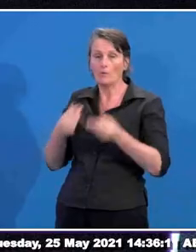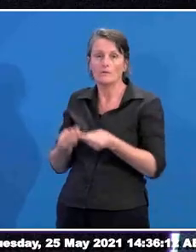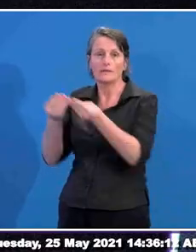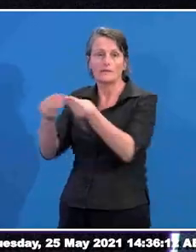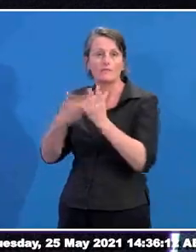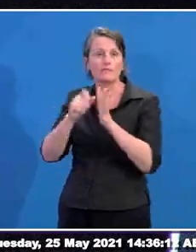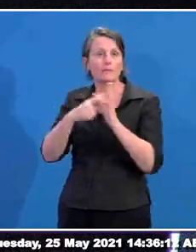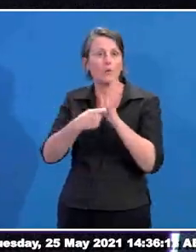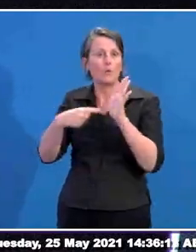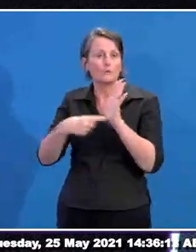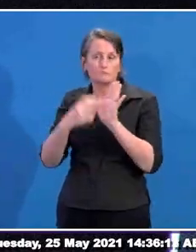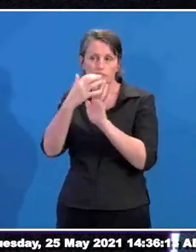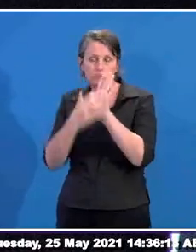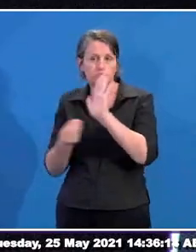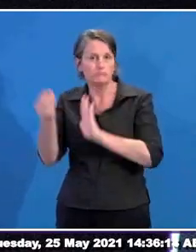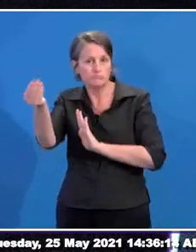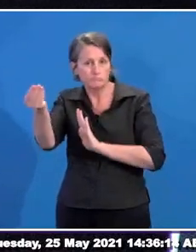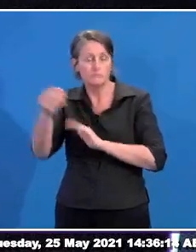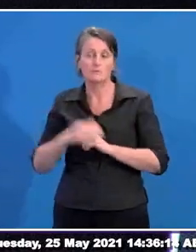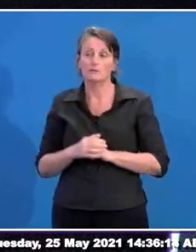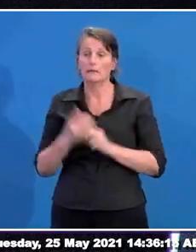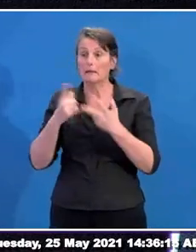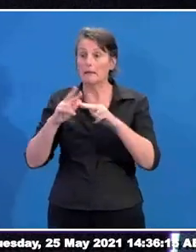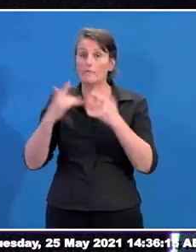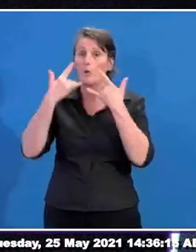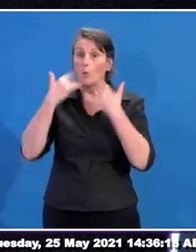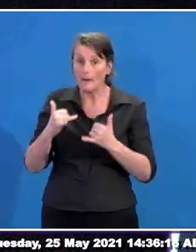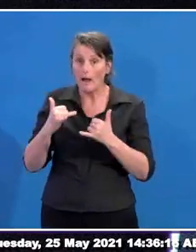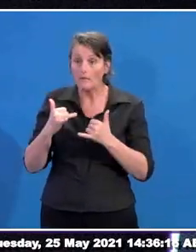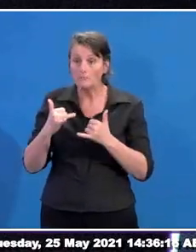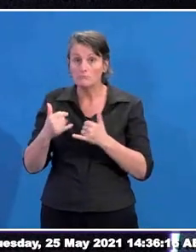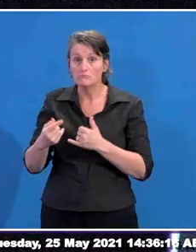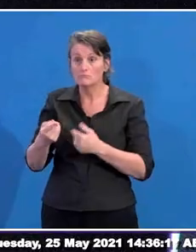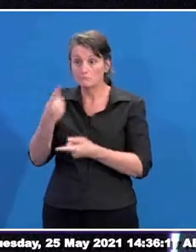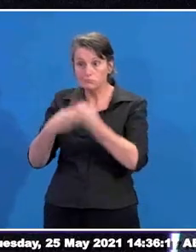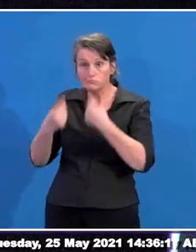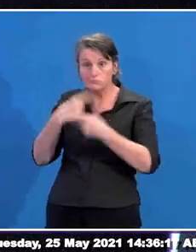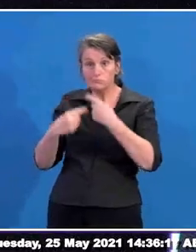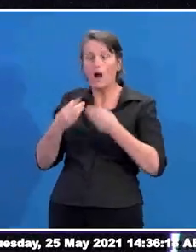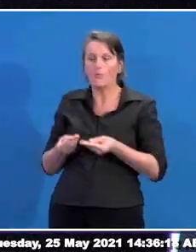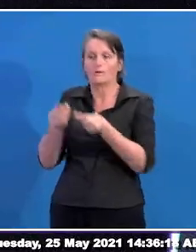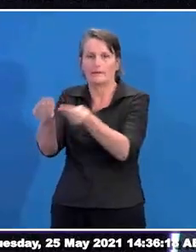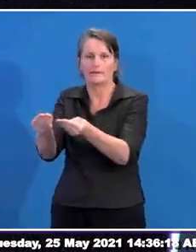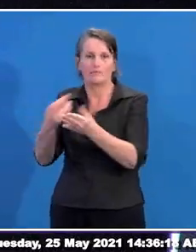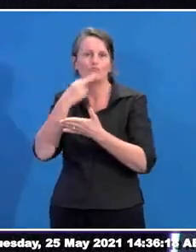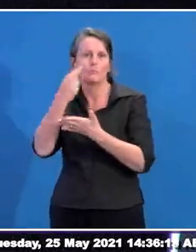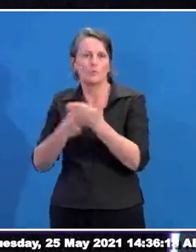If it comes via the legal representative, it will go back to the legal representative. Thank you.